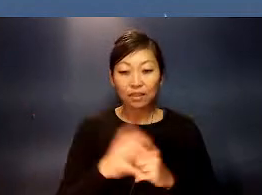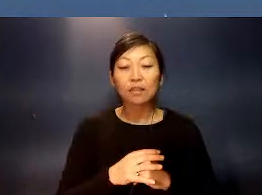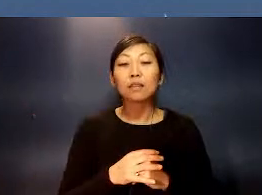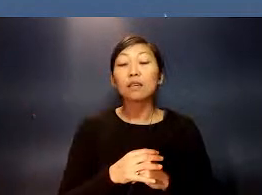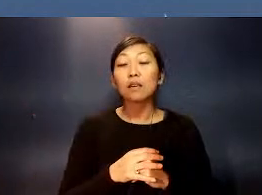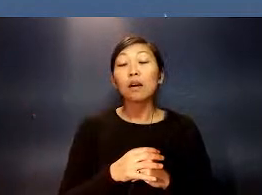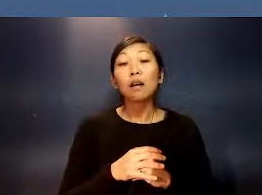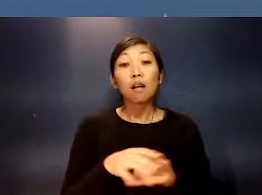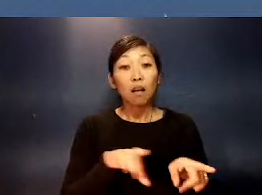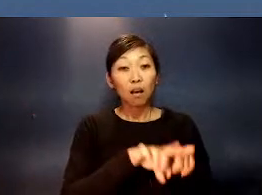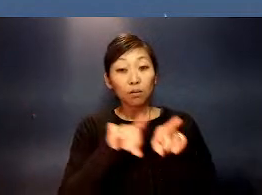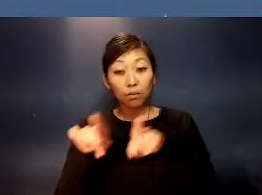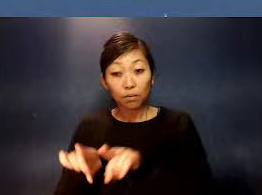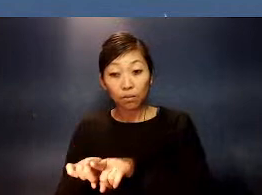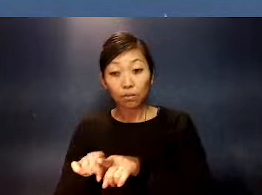PREVENTION COORDINATORS AND MORE HOUSING AND MORE